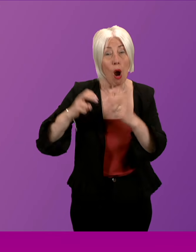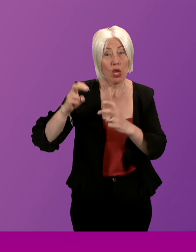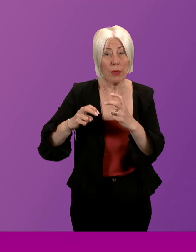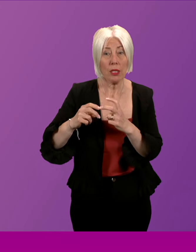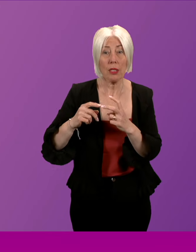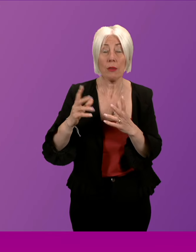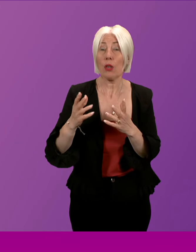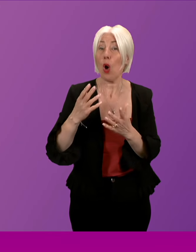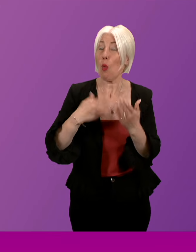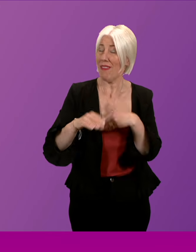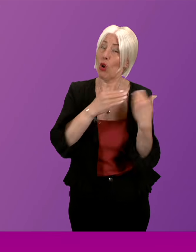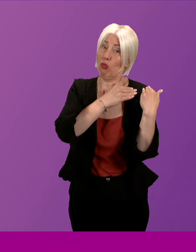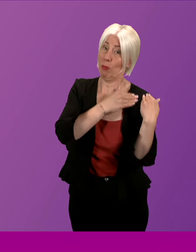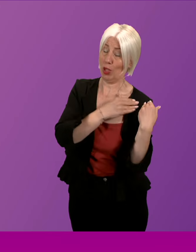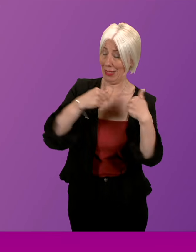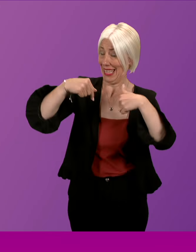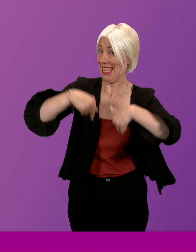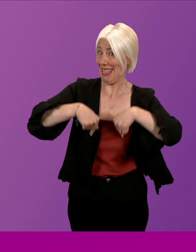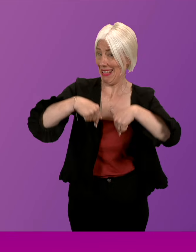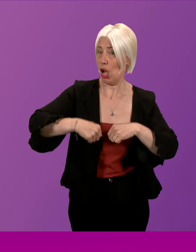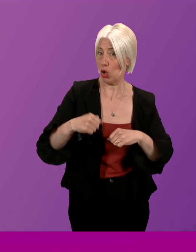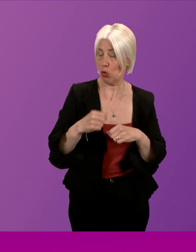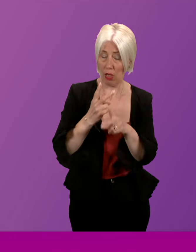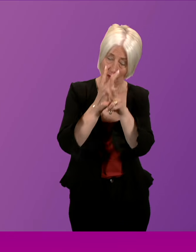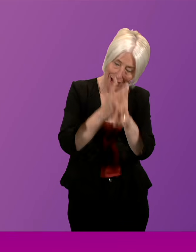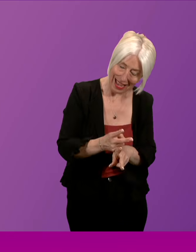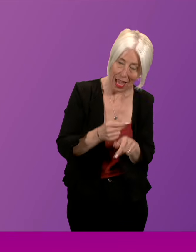extensive responsibilities around care and support for children,